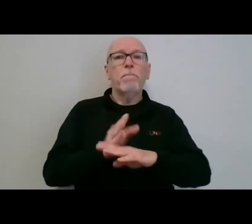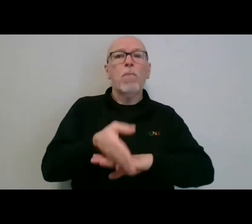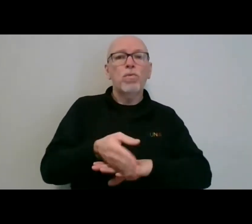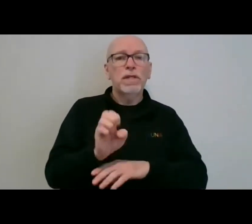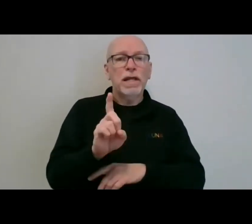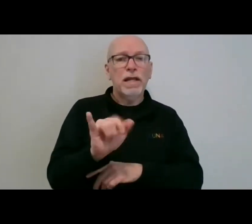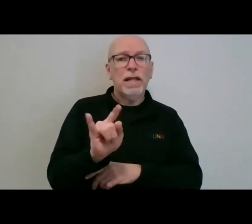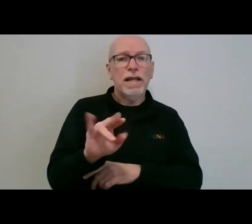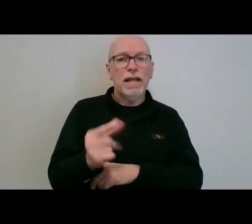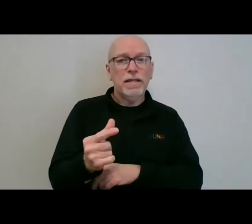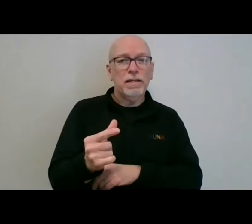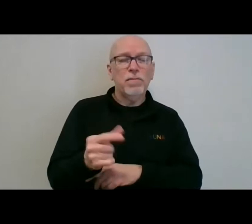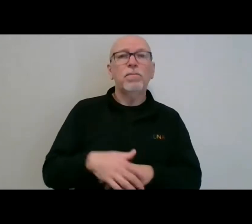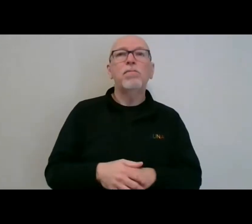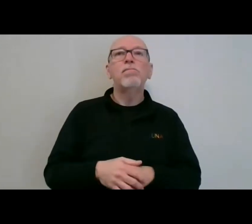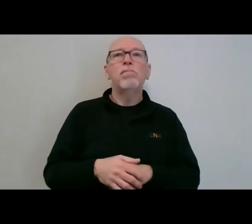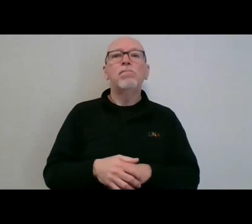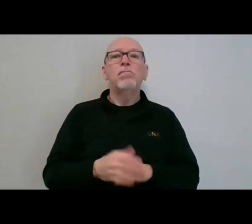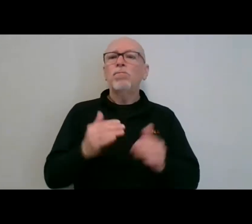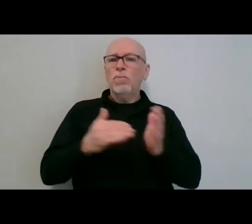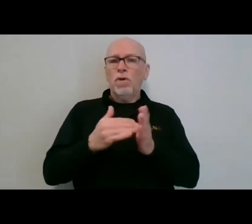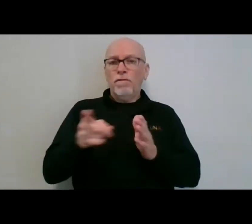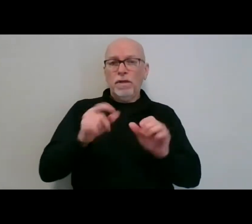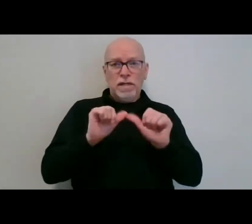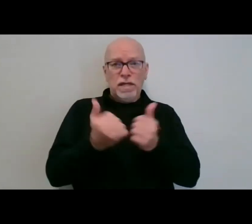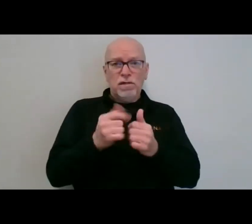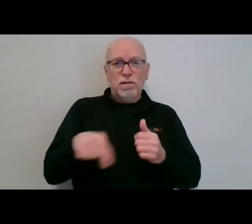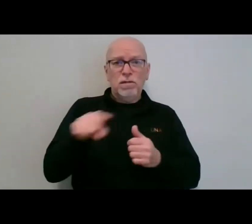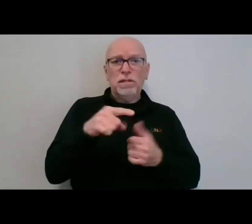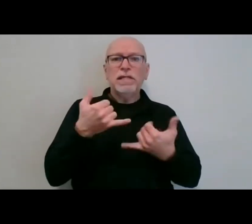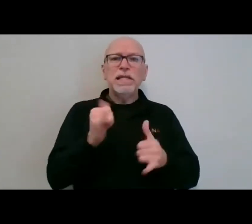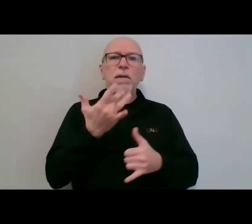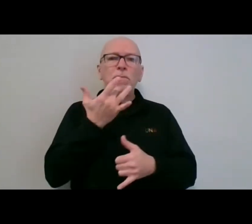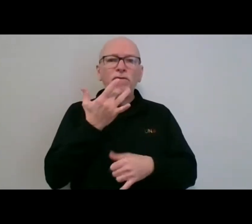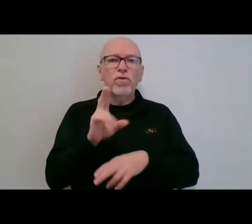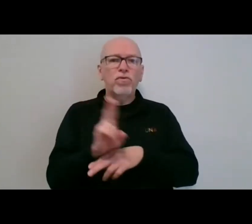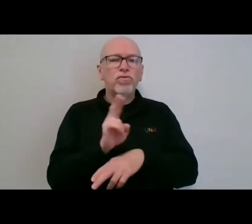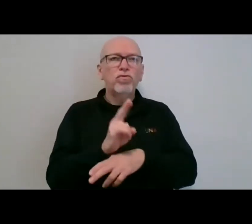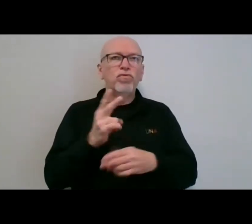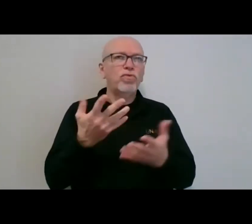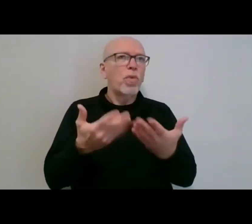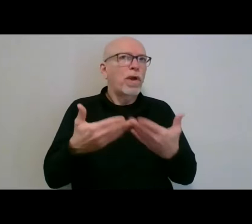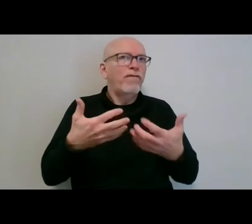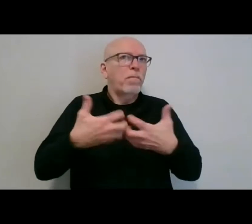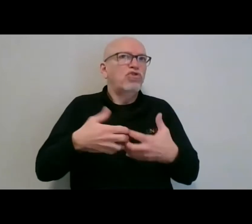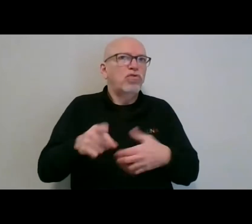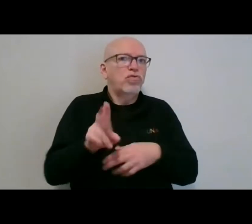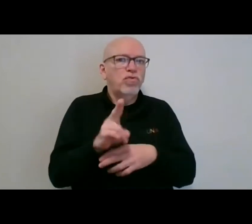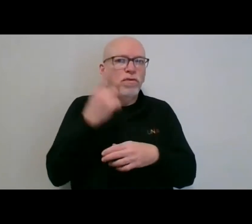So oftentimes agencies still prefer to use whatever machine they're using for translation